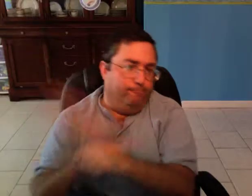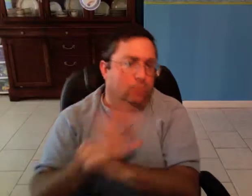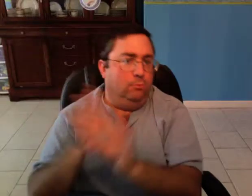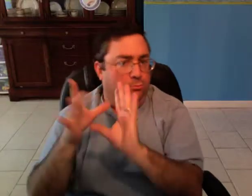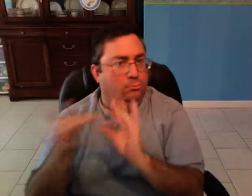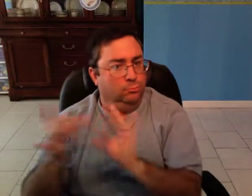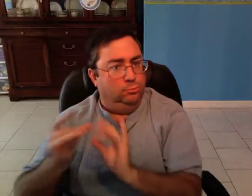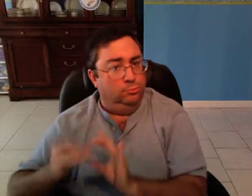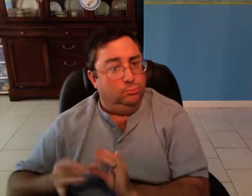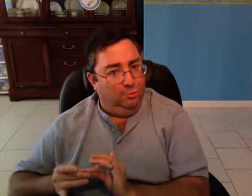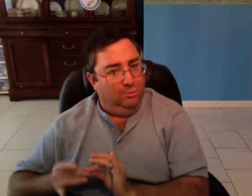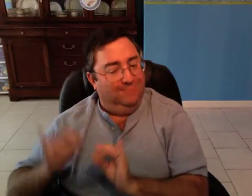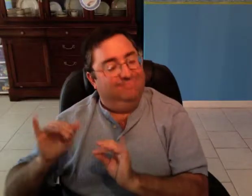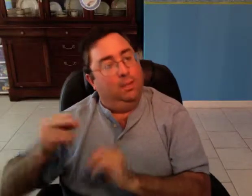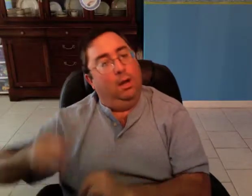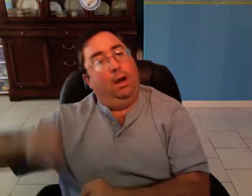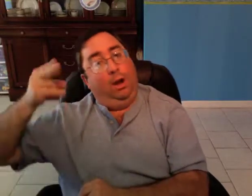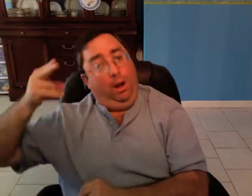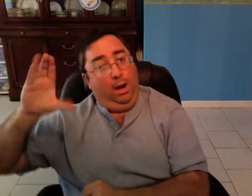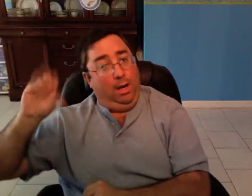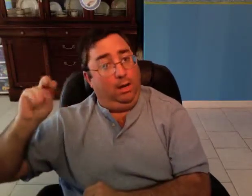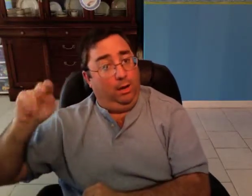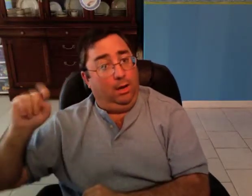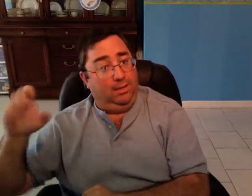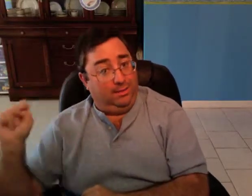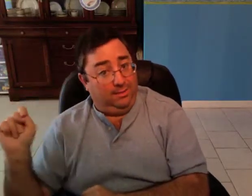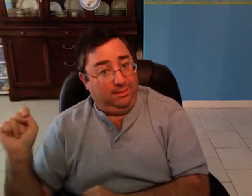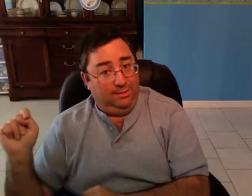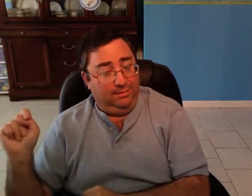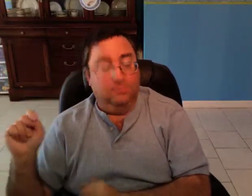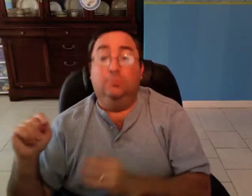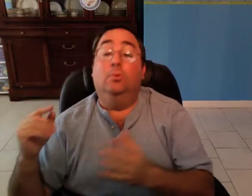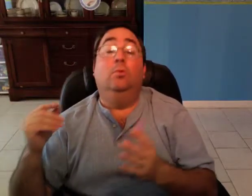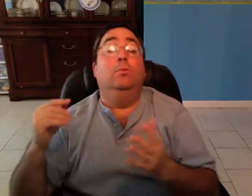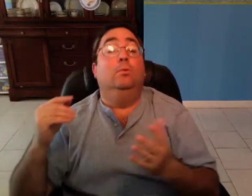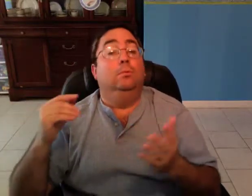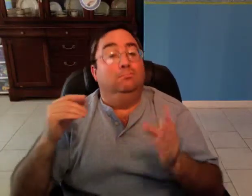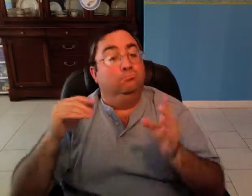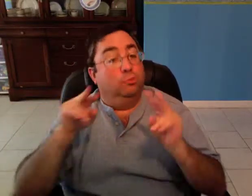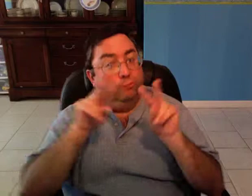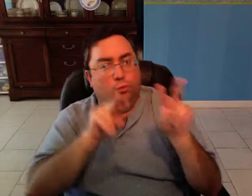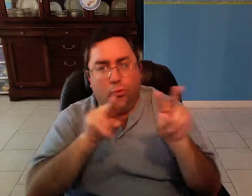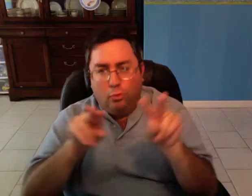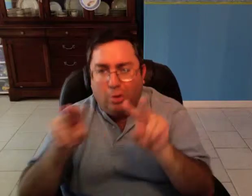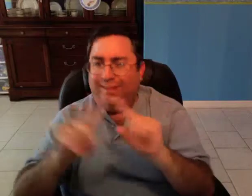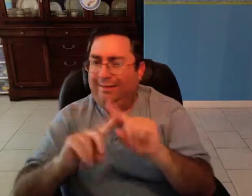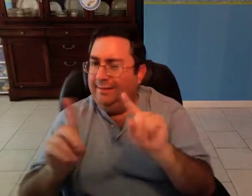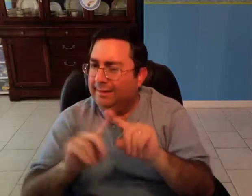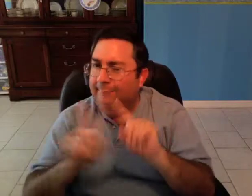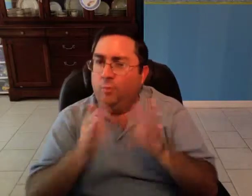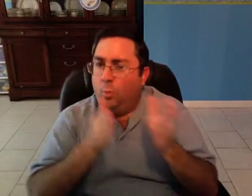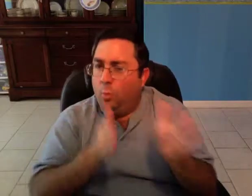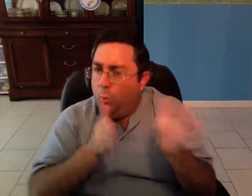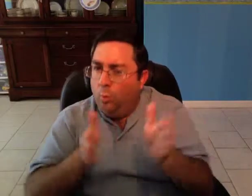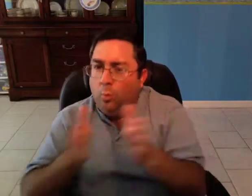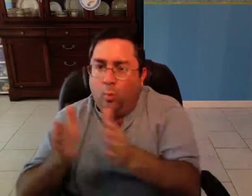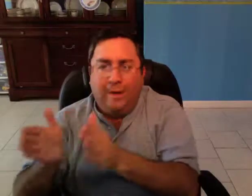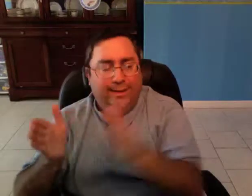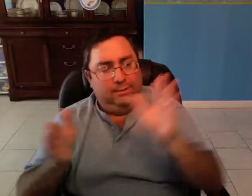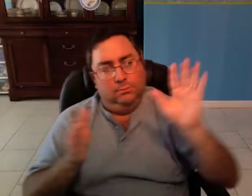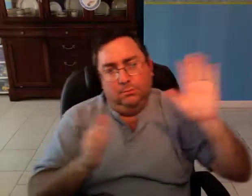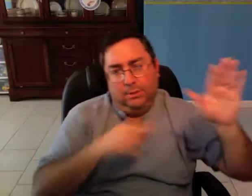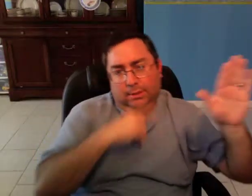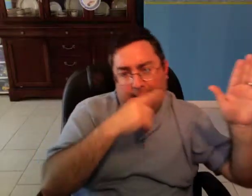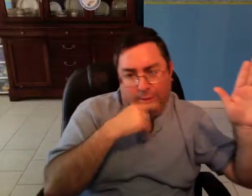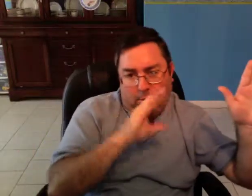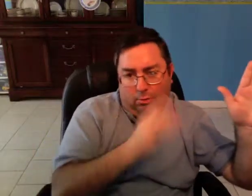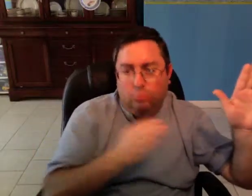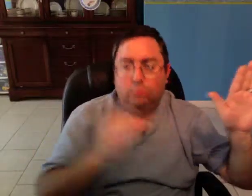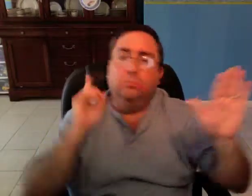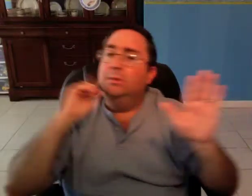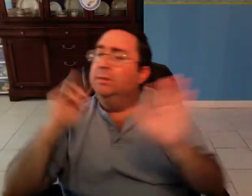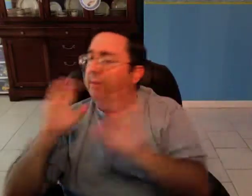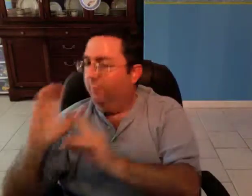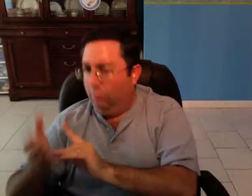Looking at different ways Hearing cultures and Deaf cultures